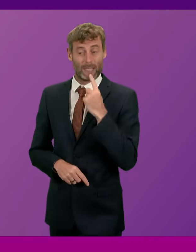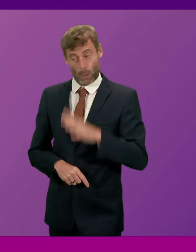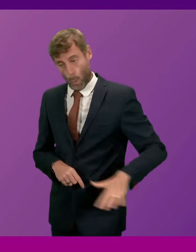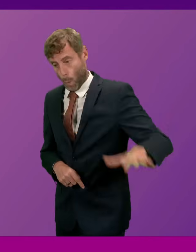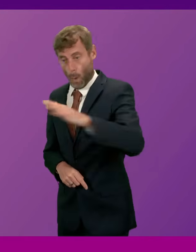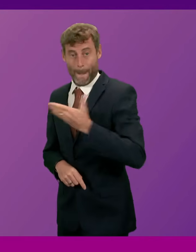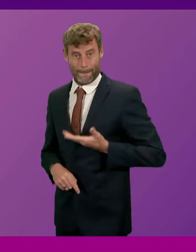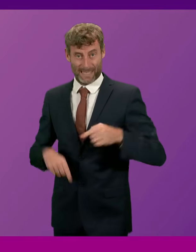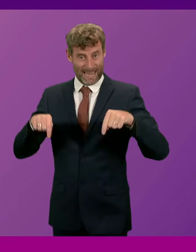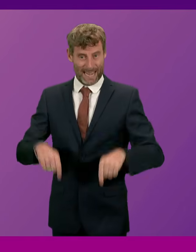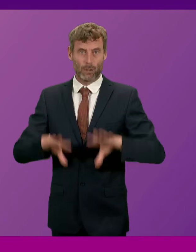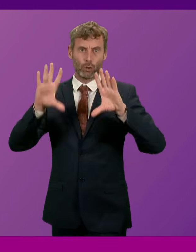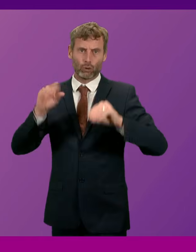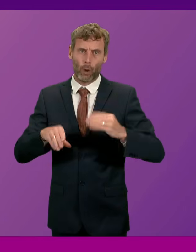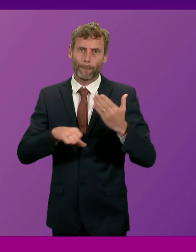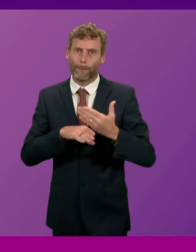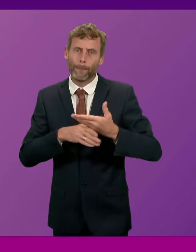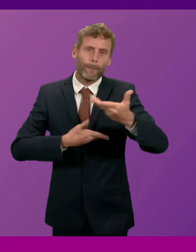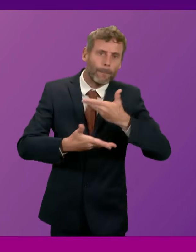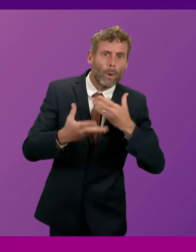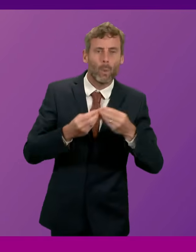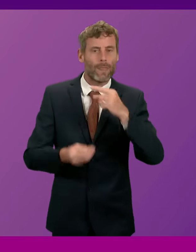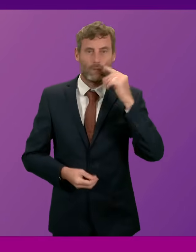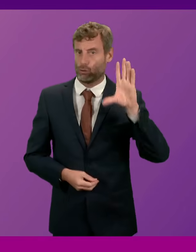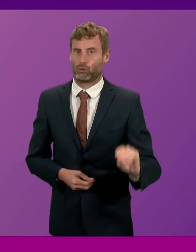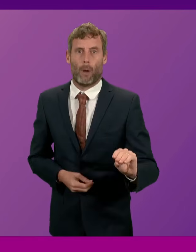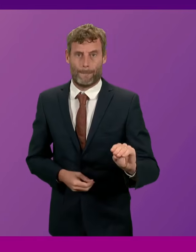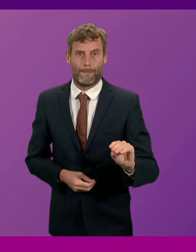links and cease trading with Russia. Palestinian lives are worth no less than those of Ukrainians